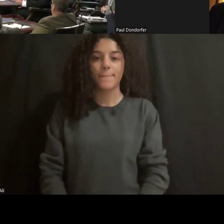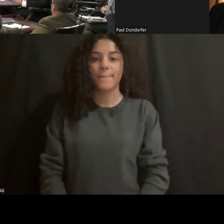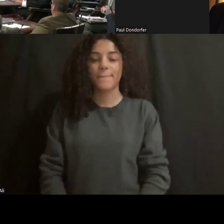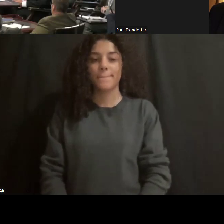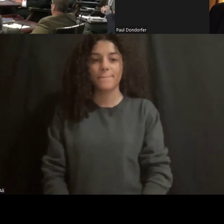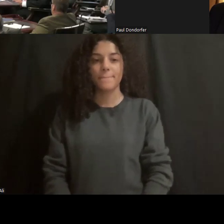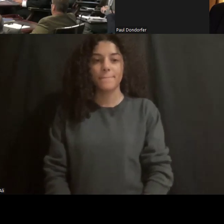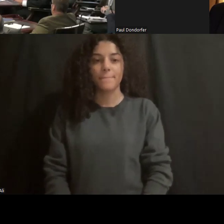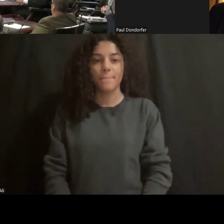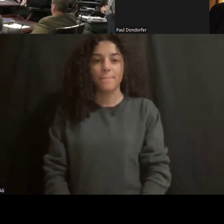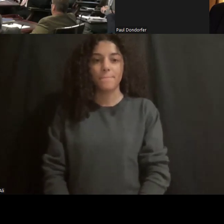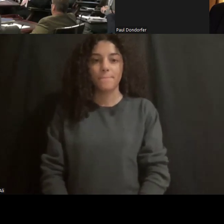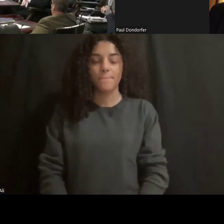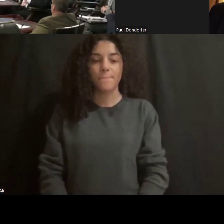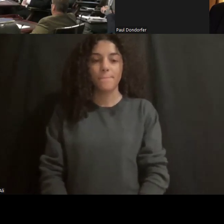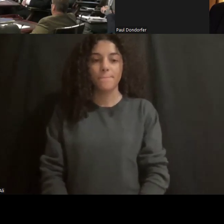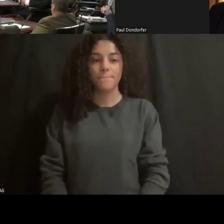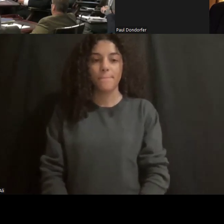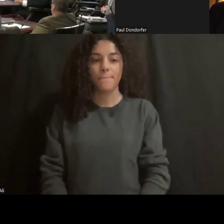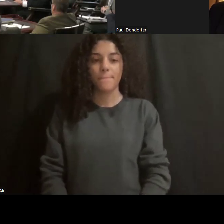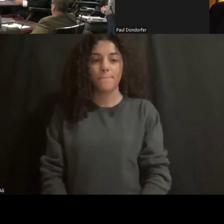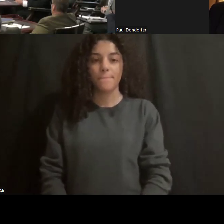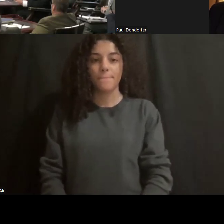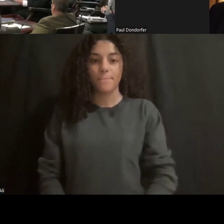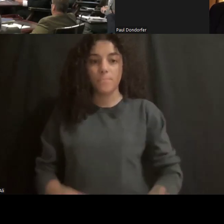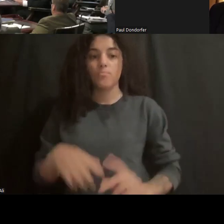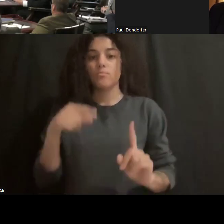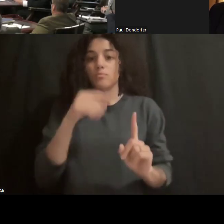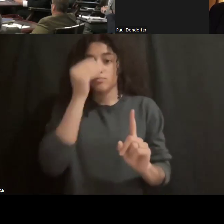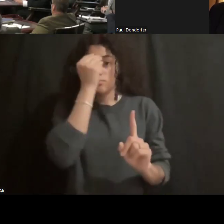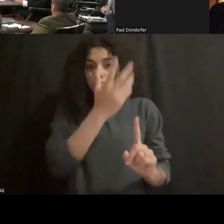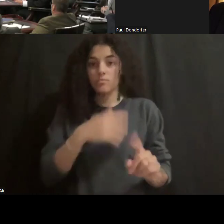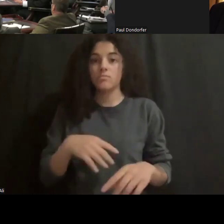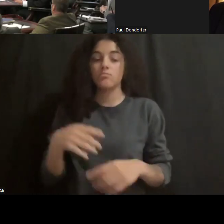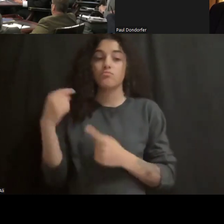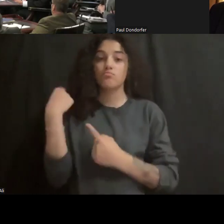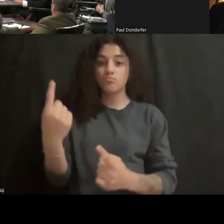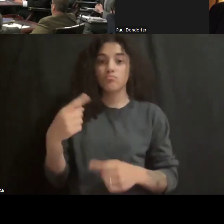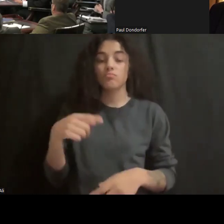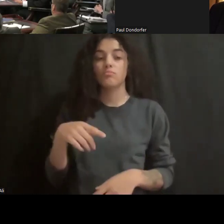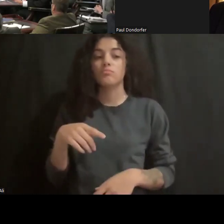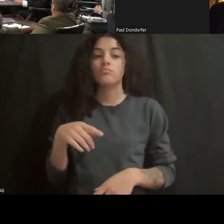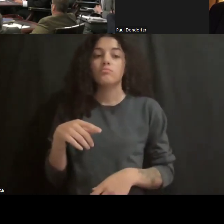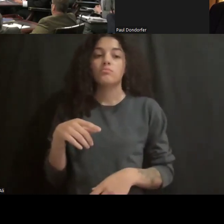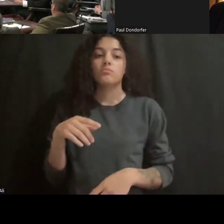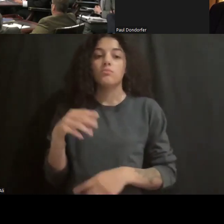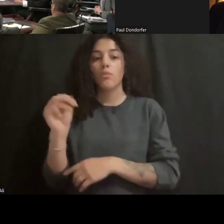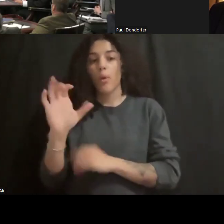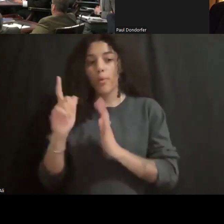through the president uh for quite some time uh county law sheriff's council working with the